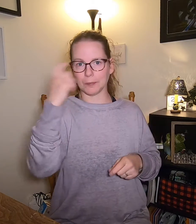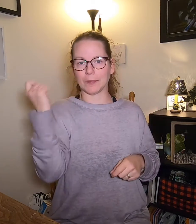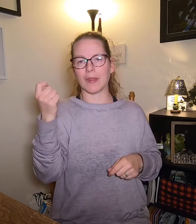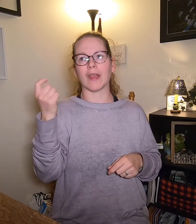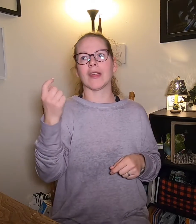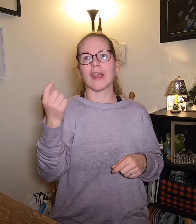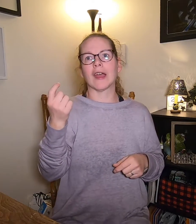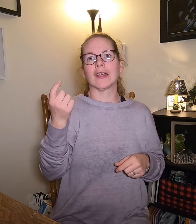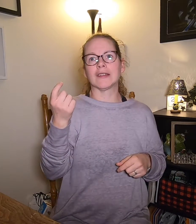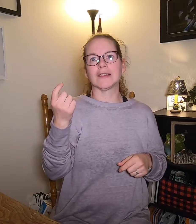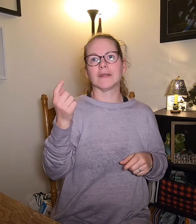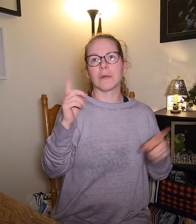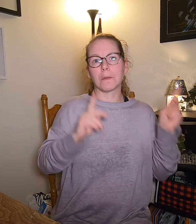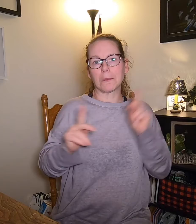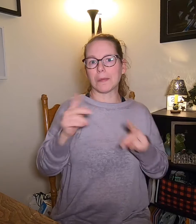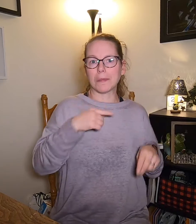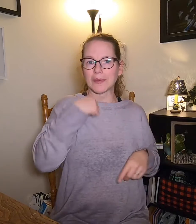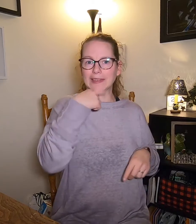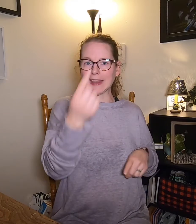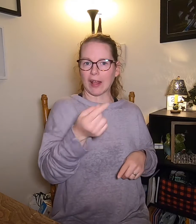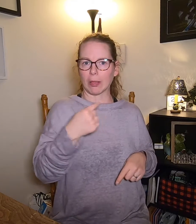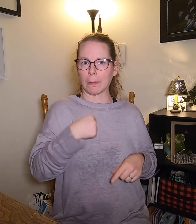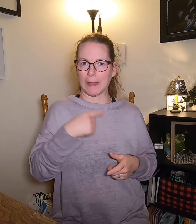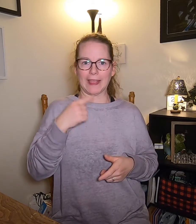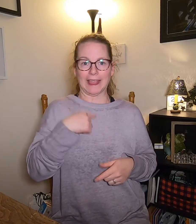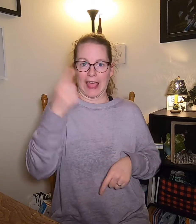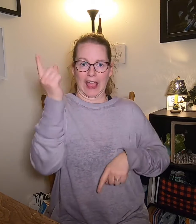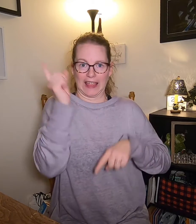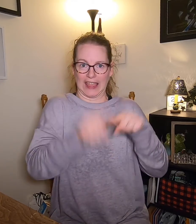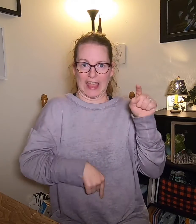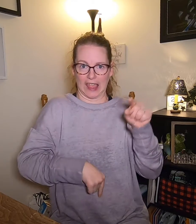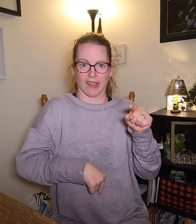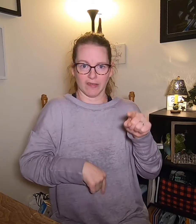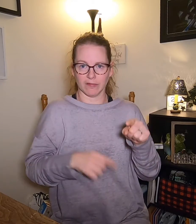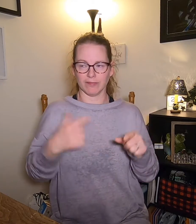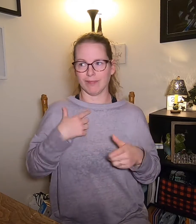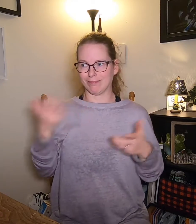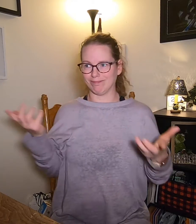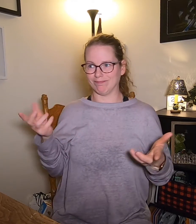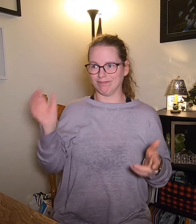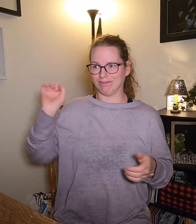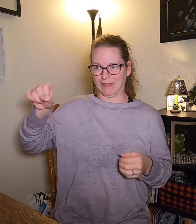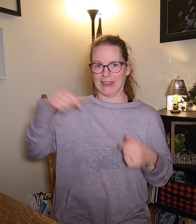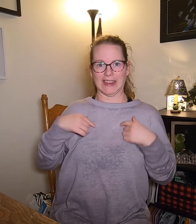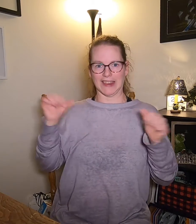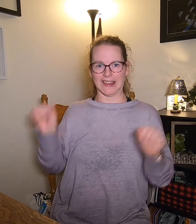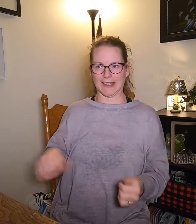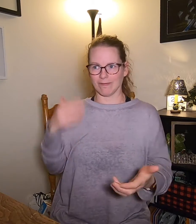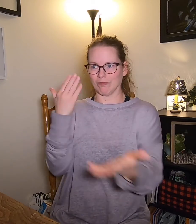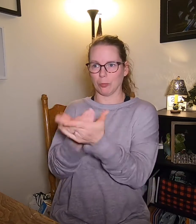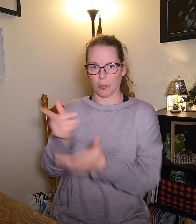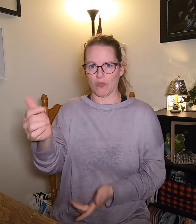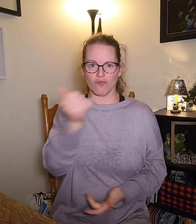because people tell me I can't Uh, yeah I can! I will prove you wrong.